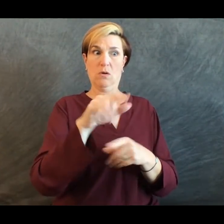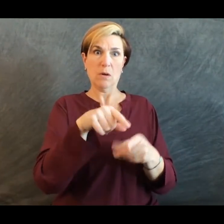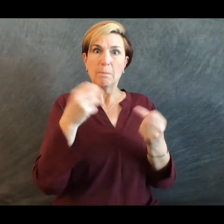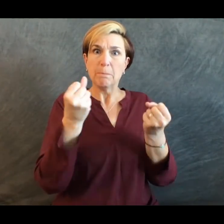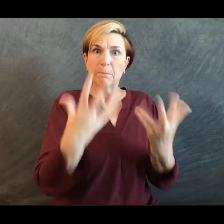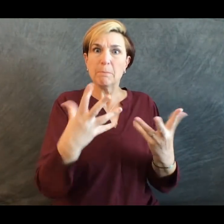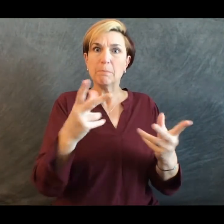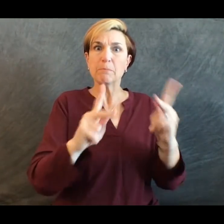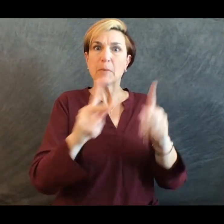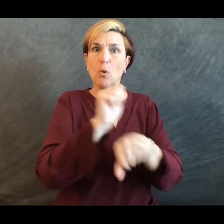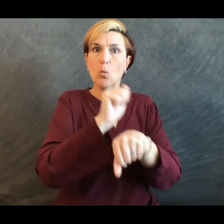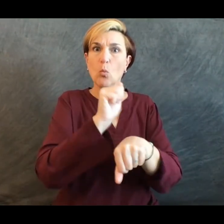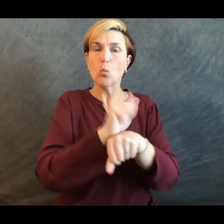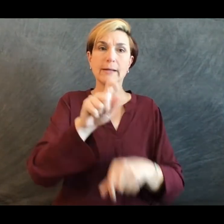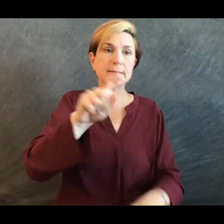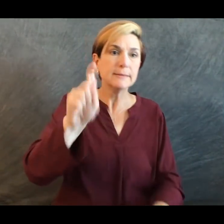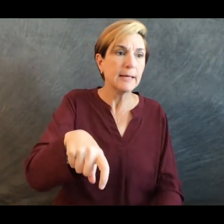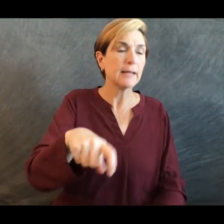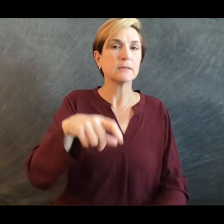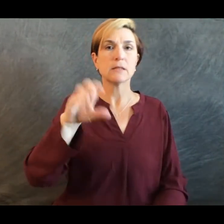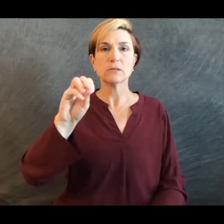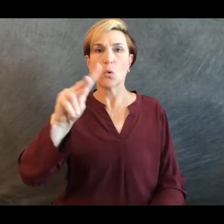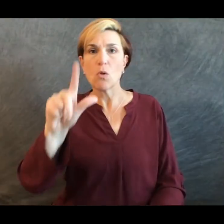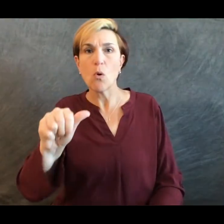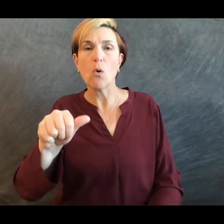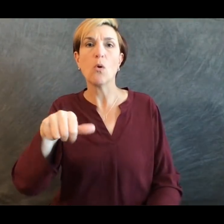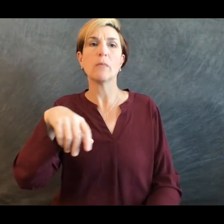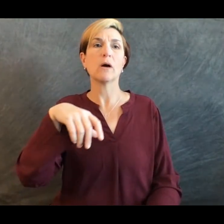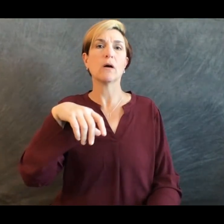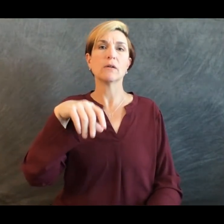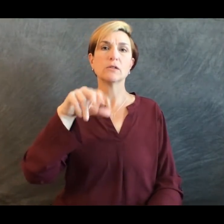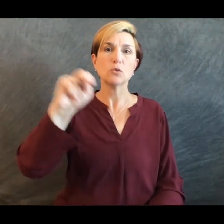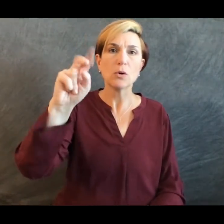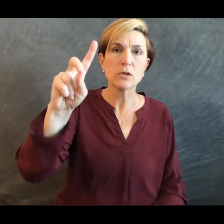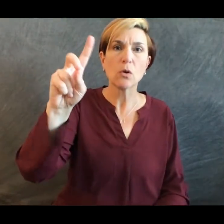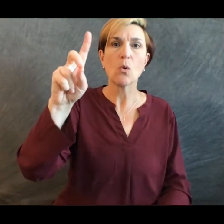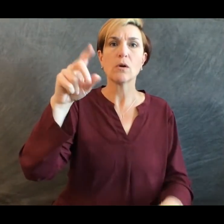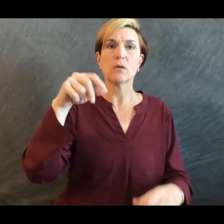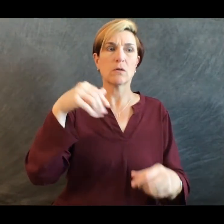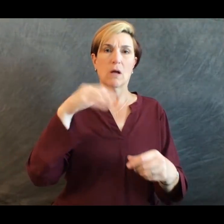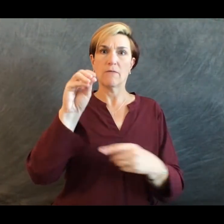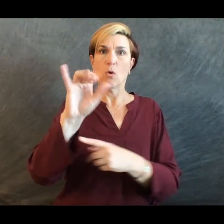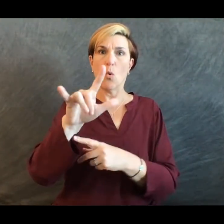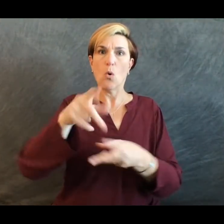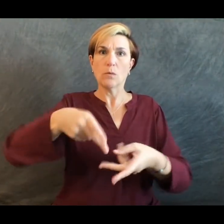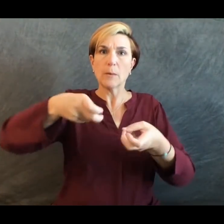Dakota and Oklahoma and everywhere we have a tremendous energy New Mexico